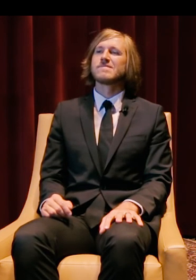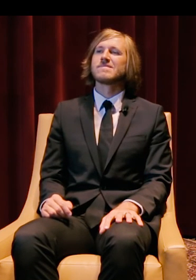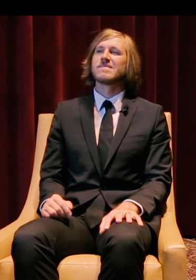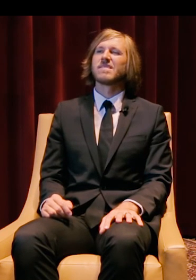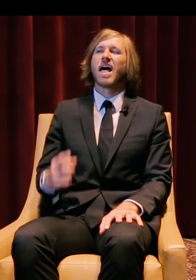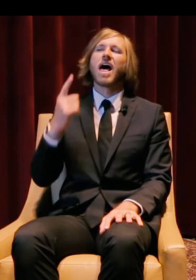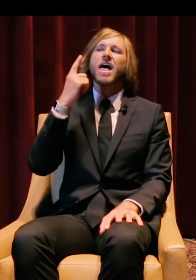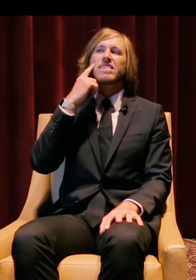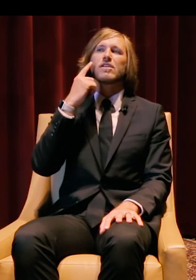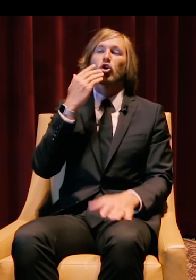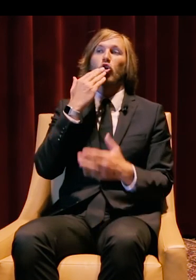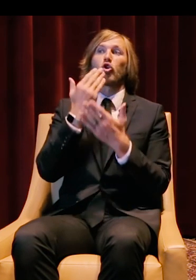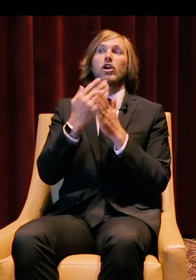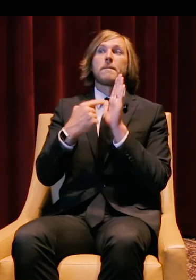I think having a good model